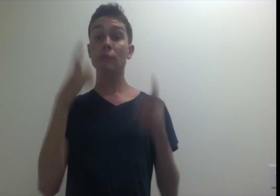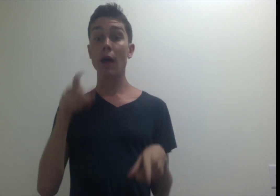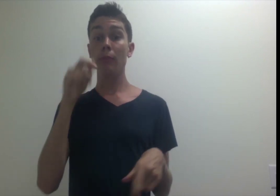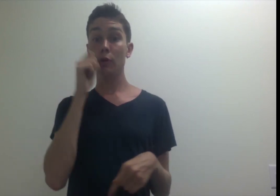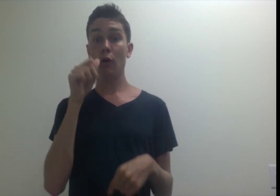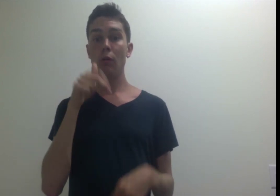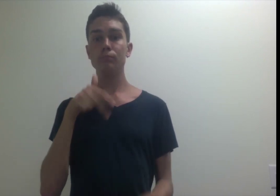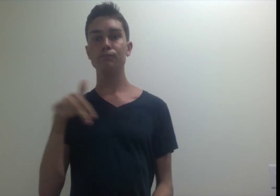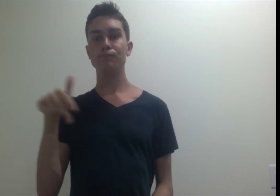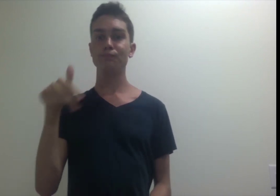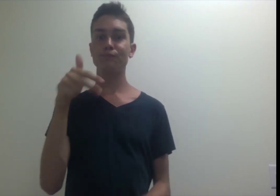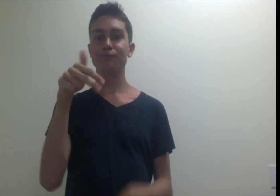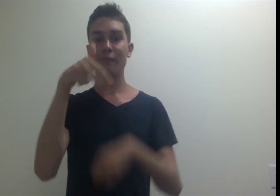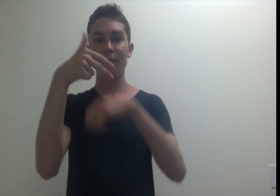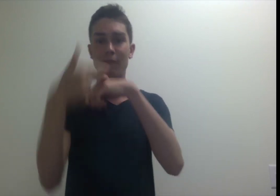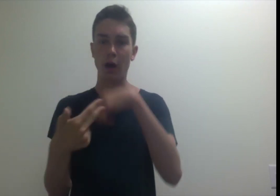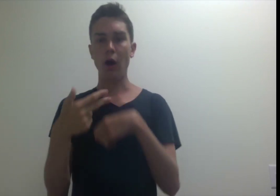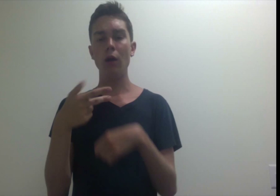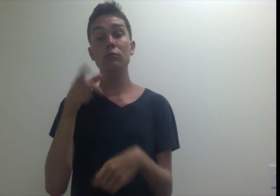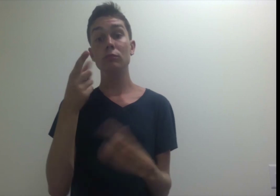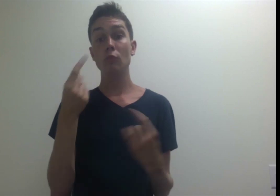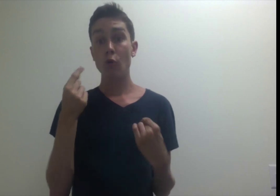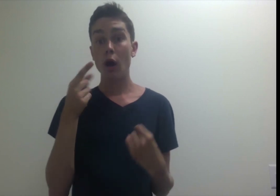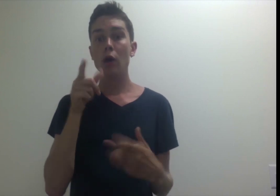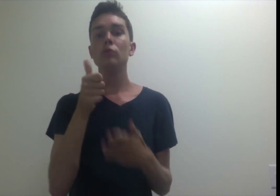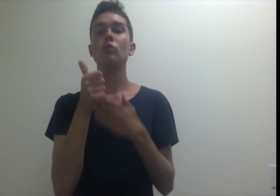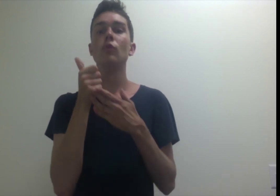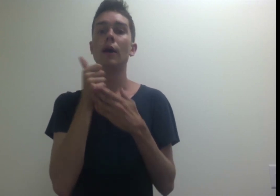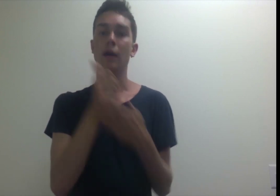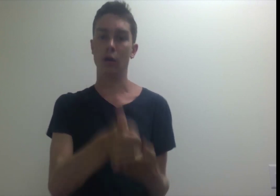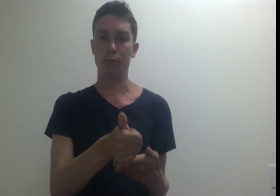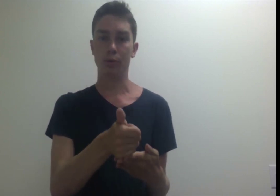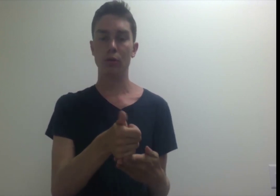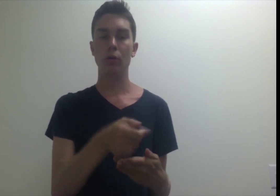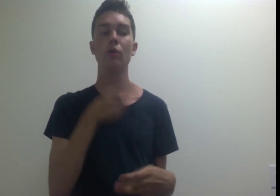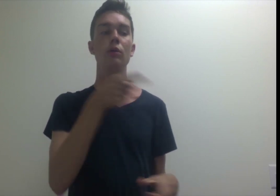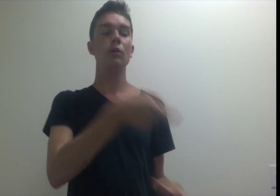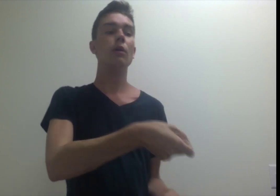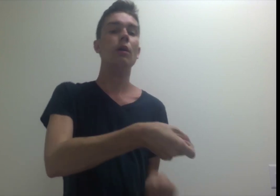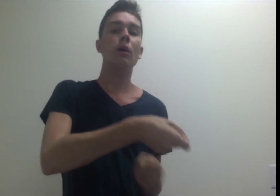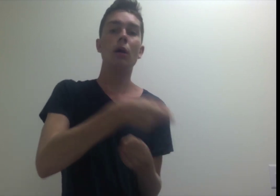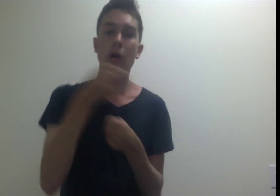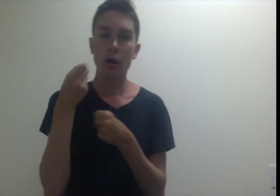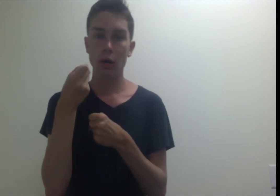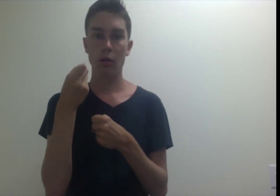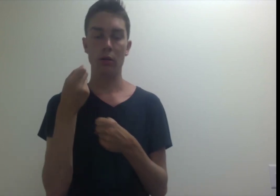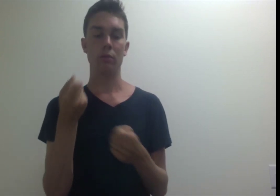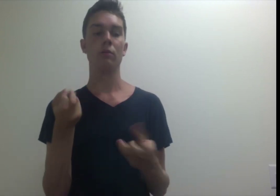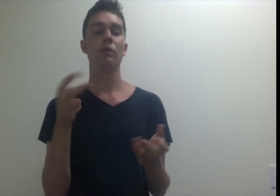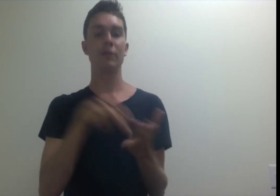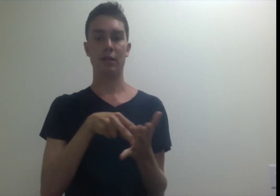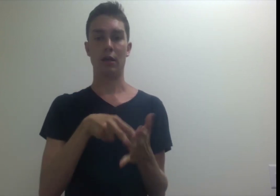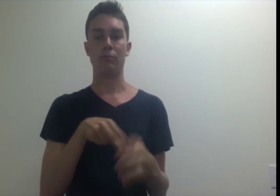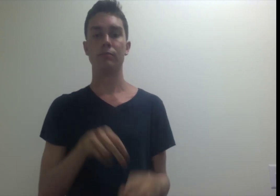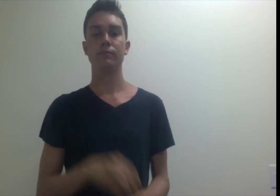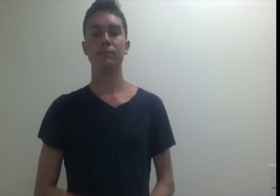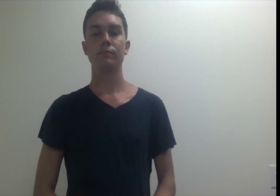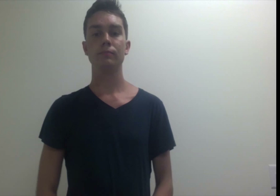If a girl falls down help her up.